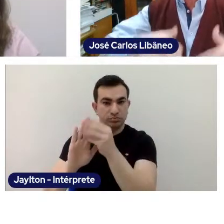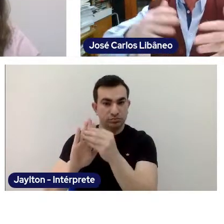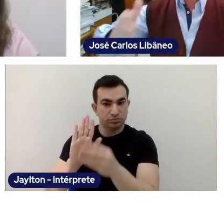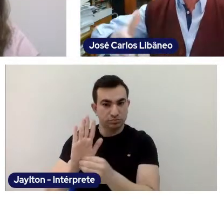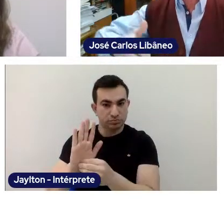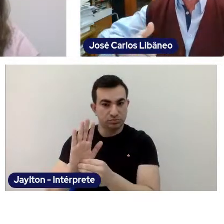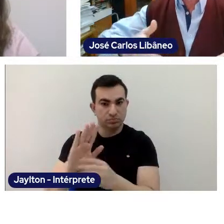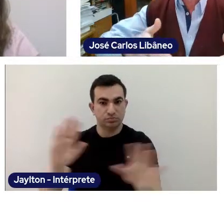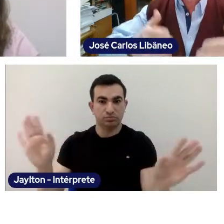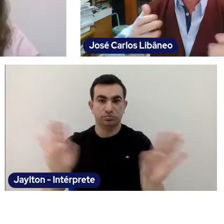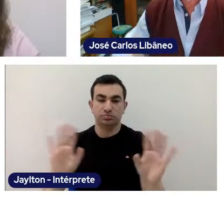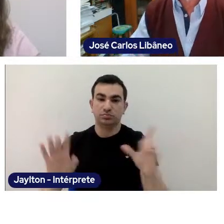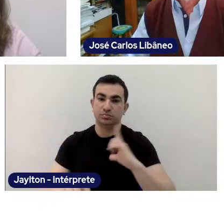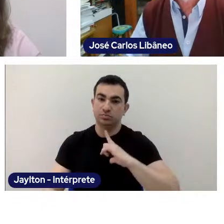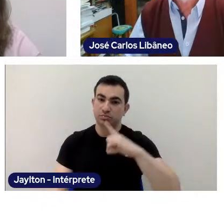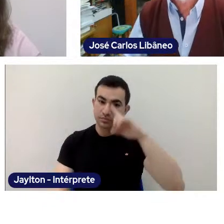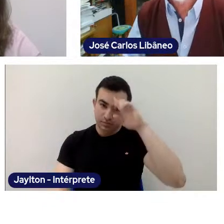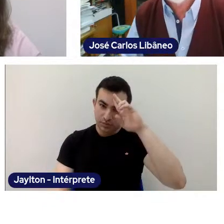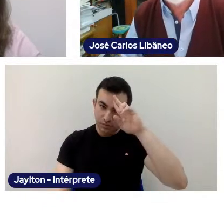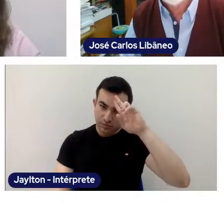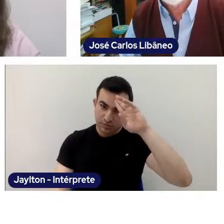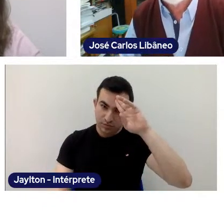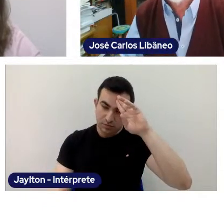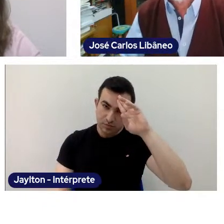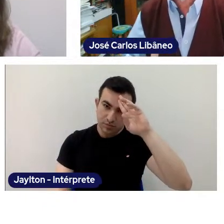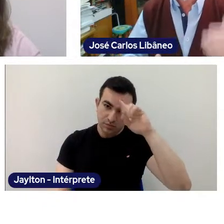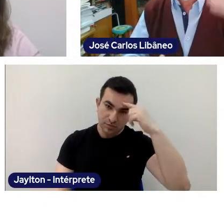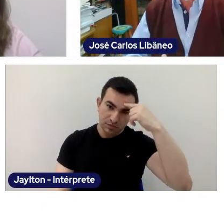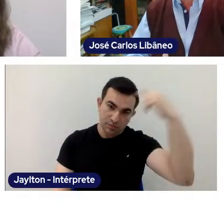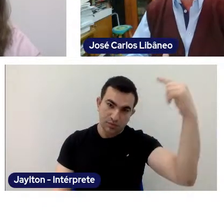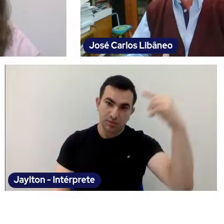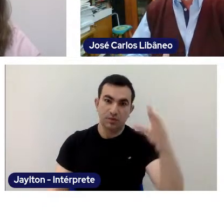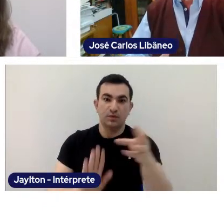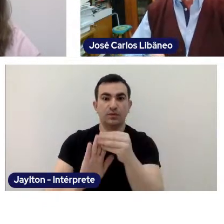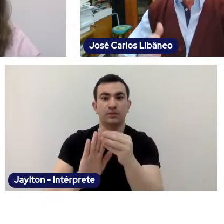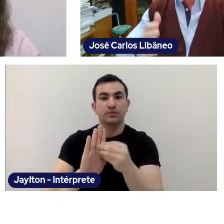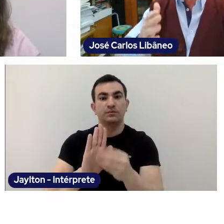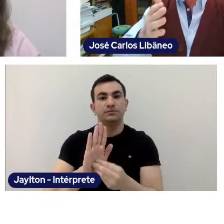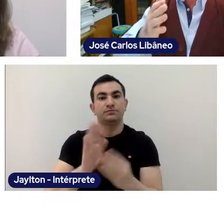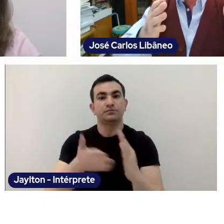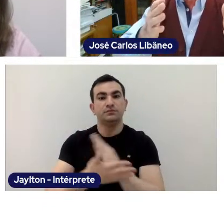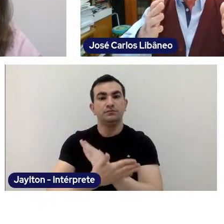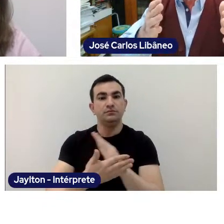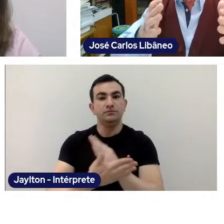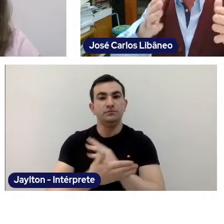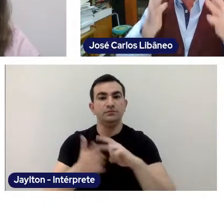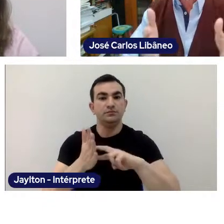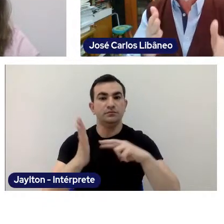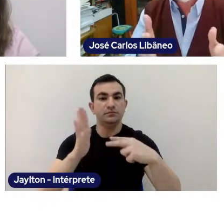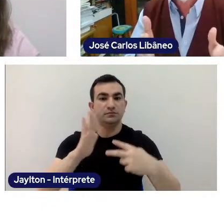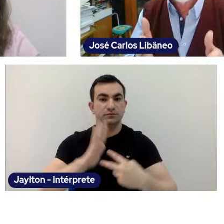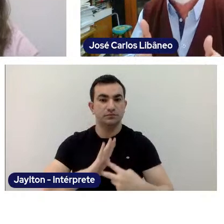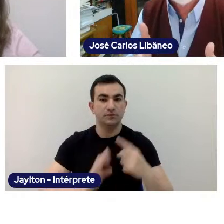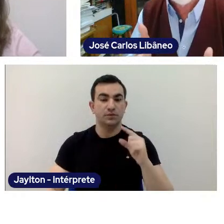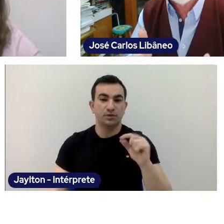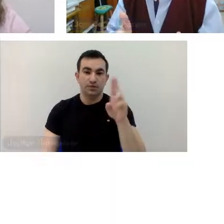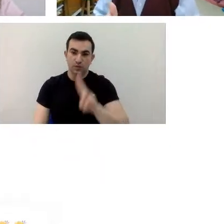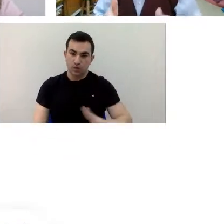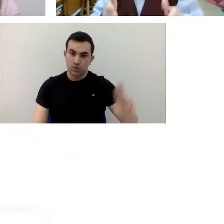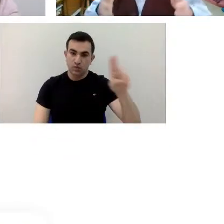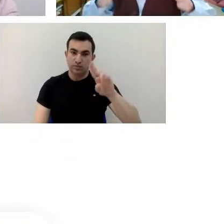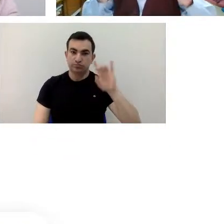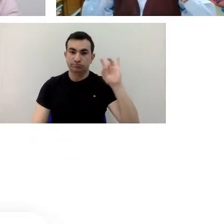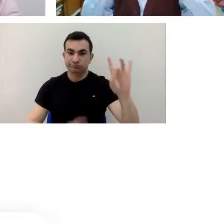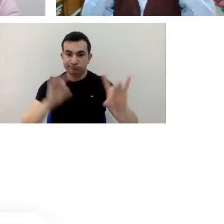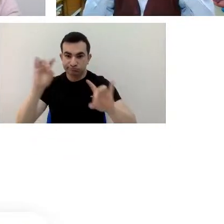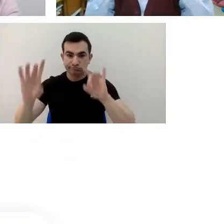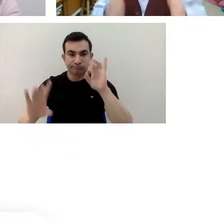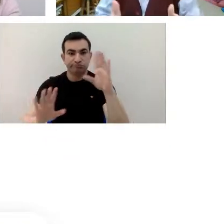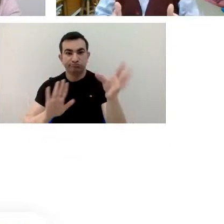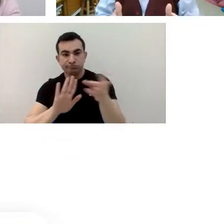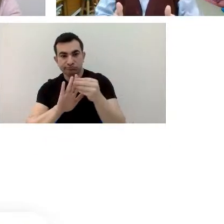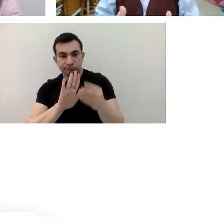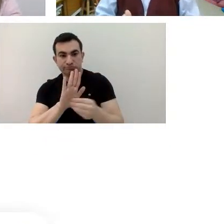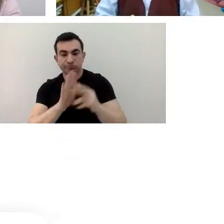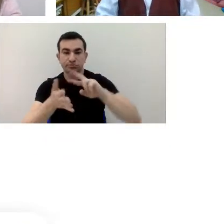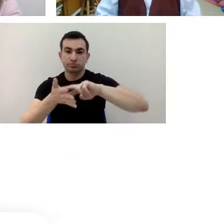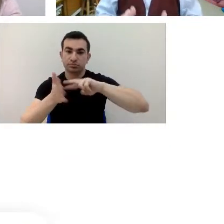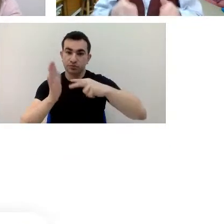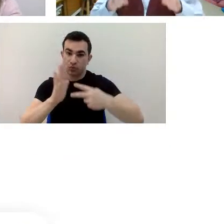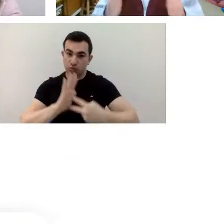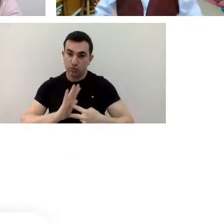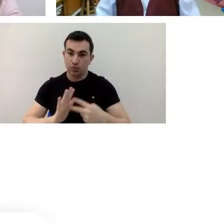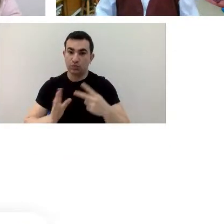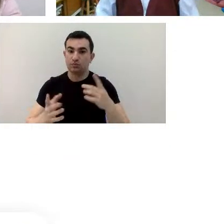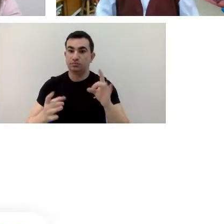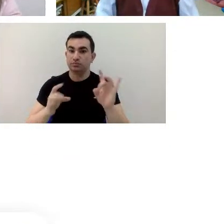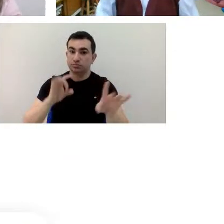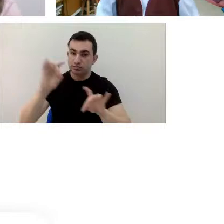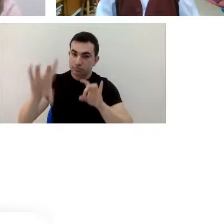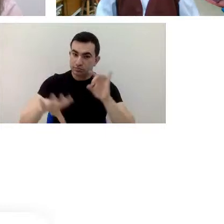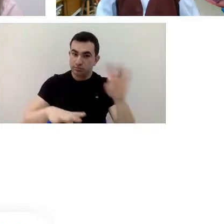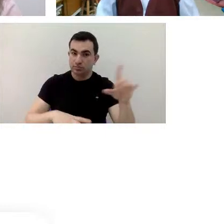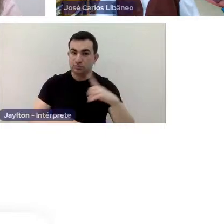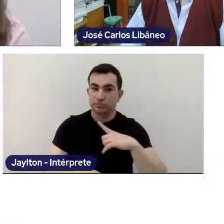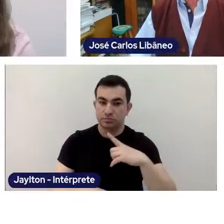I have a perspective on school contents that is like this: they are just useful, they will gain meaning and importance